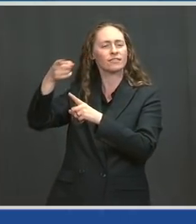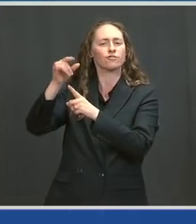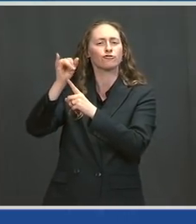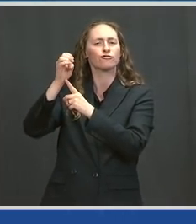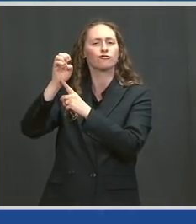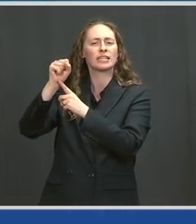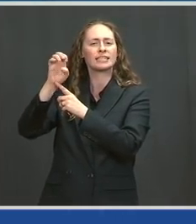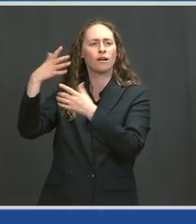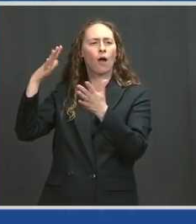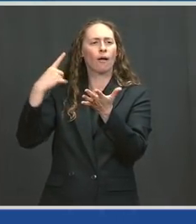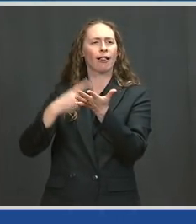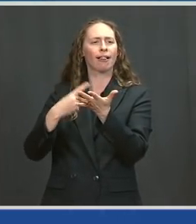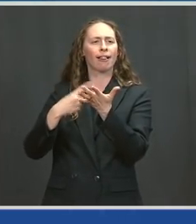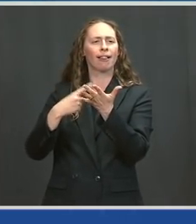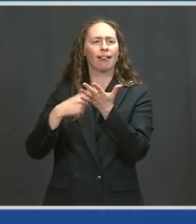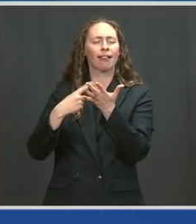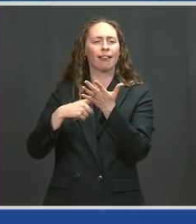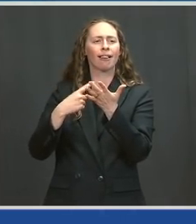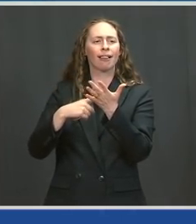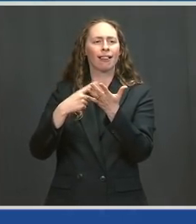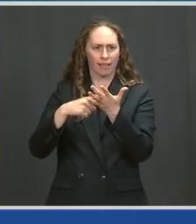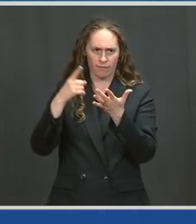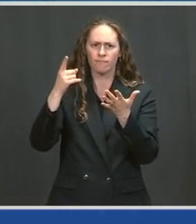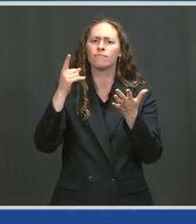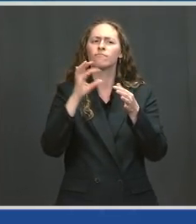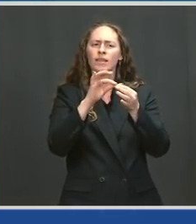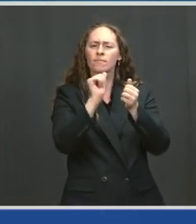and the Civil Rights Act, I thought we moved.